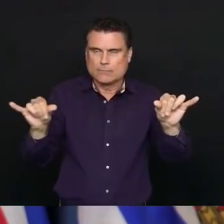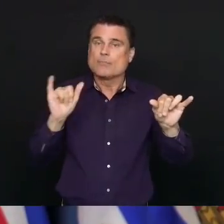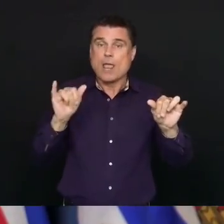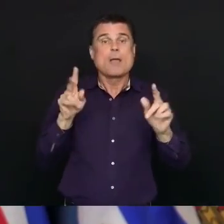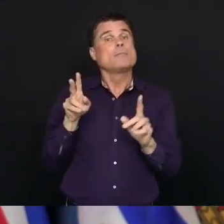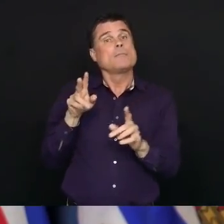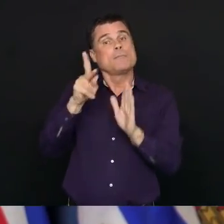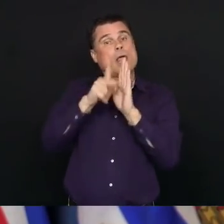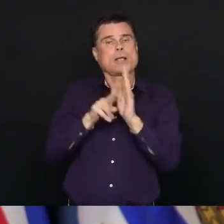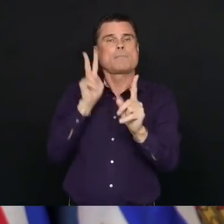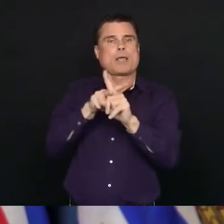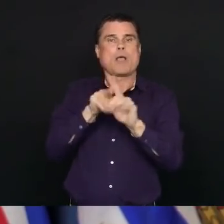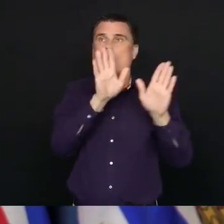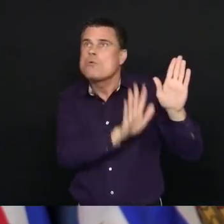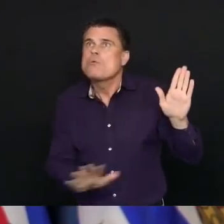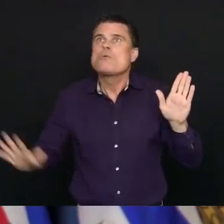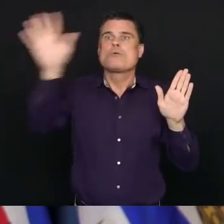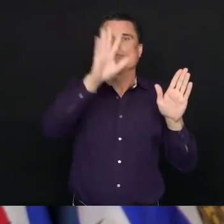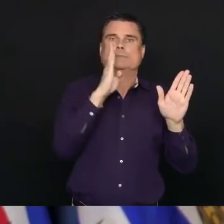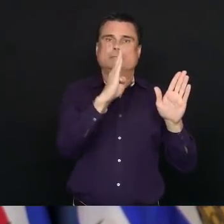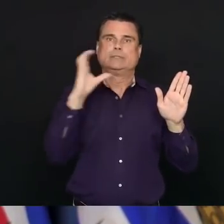right now we think 4200 workers.